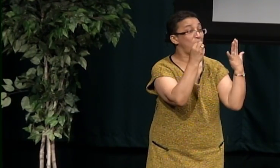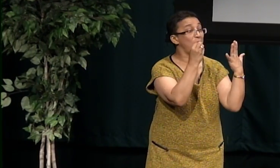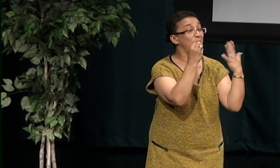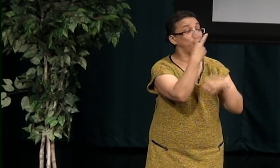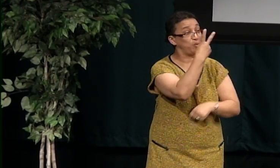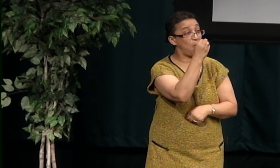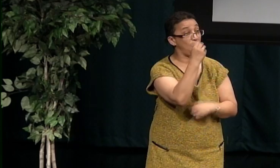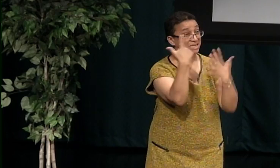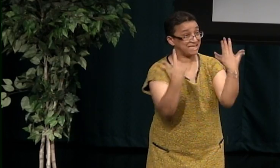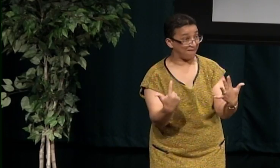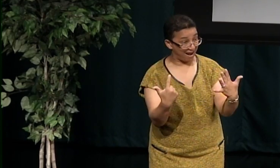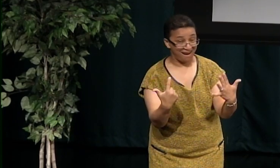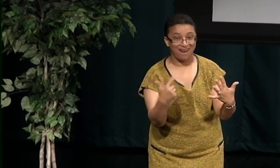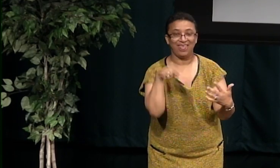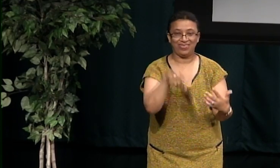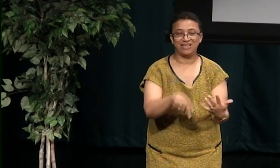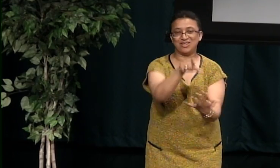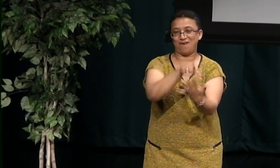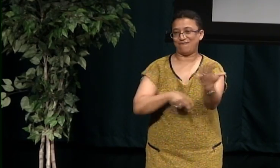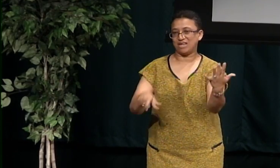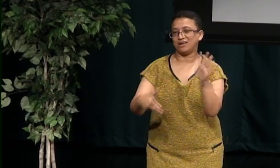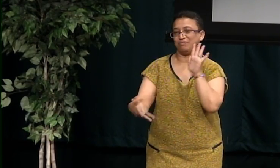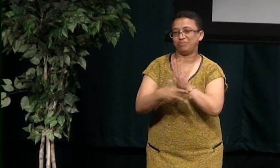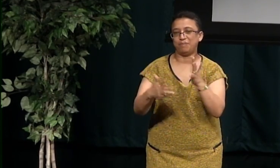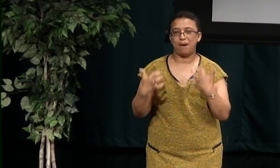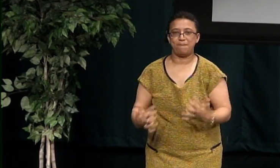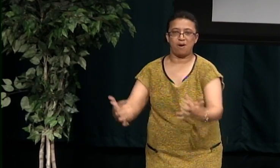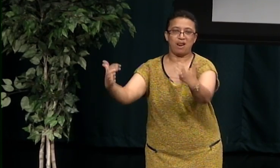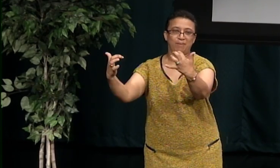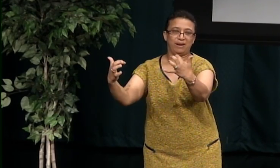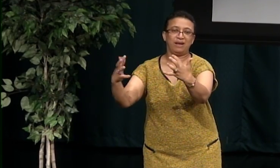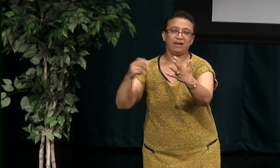and that happened in 2007.